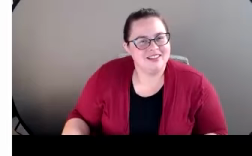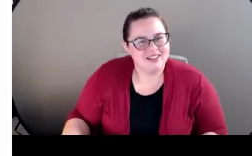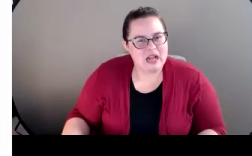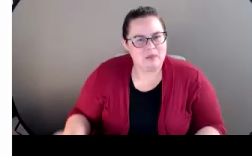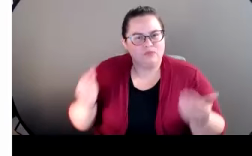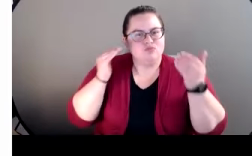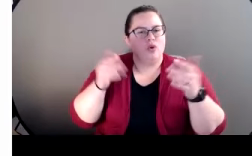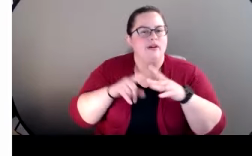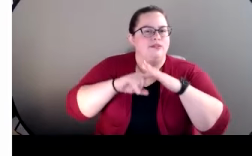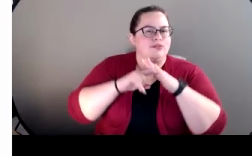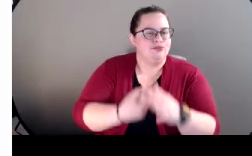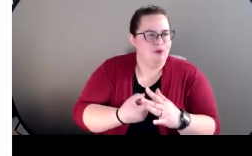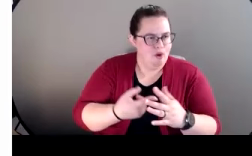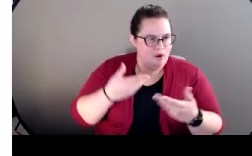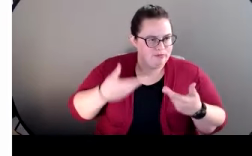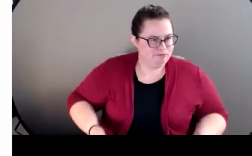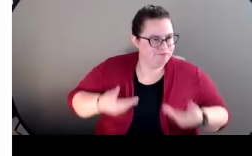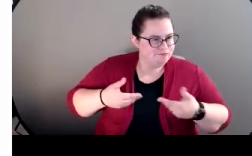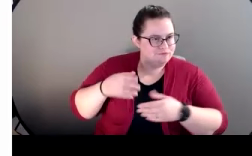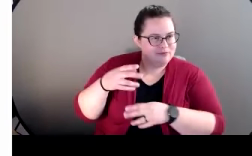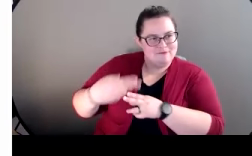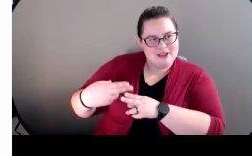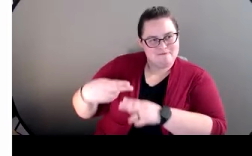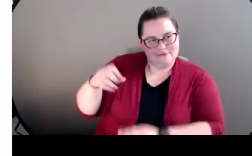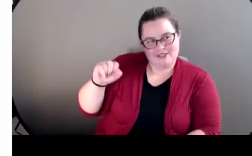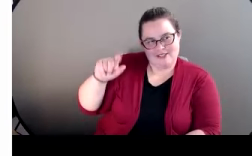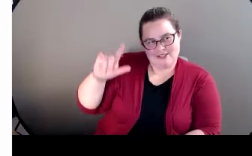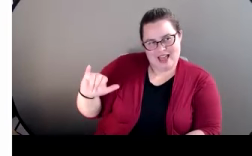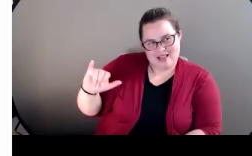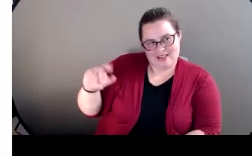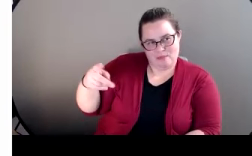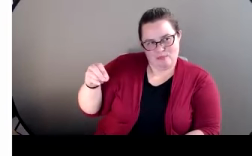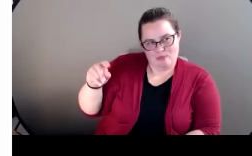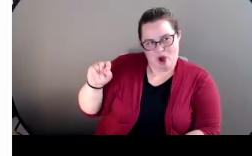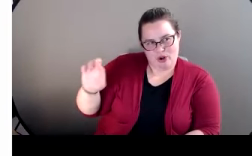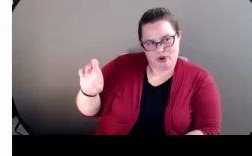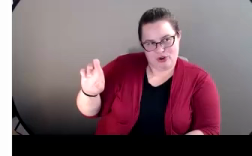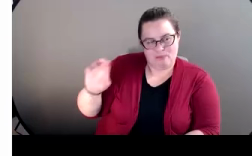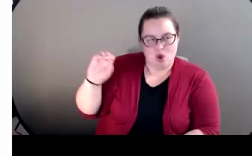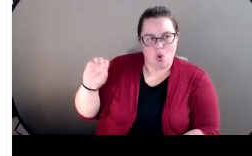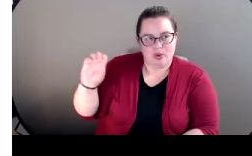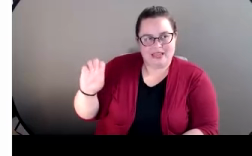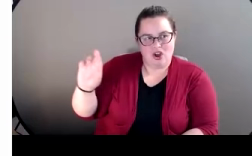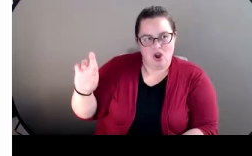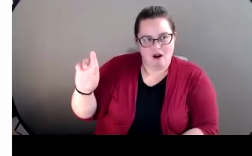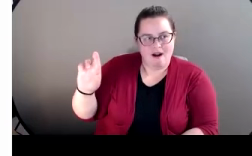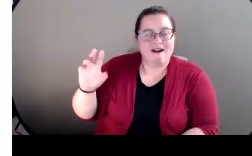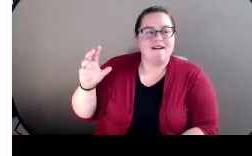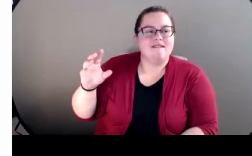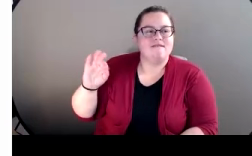My name is Sally Potter. I am the OER faculty coordinator, also the distance education coordinator.